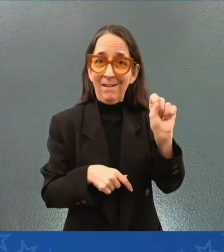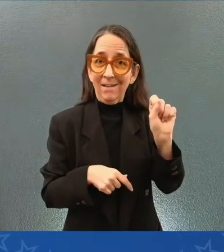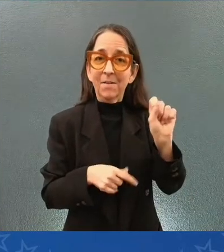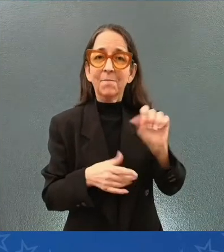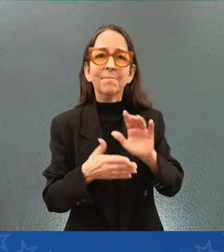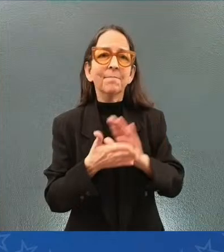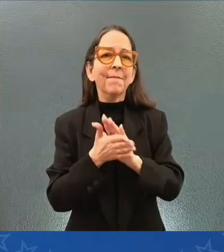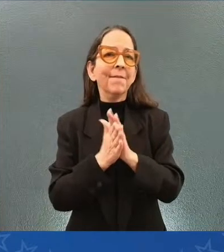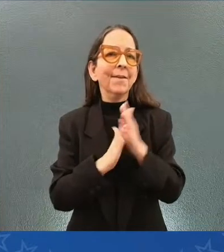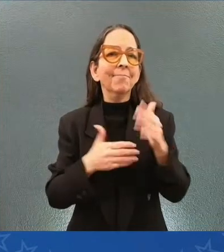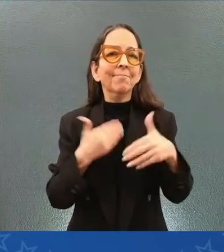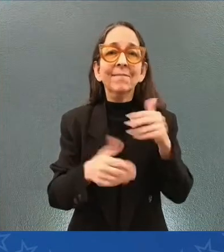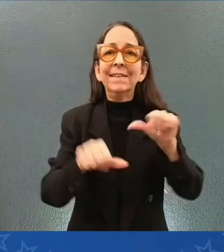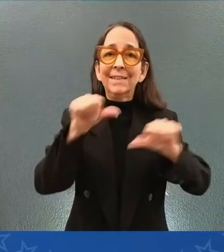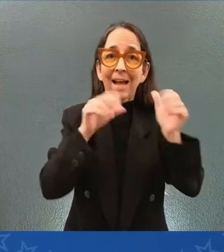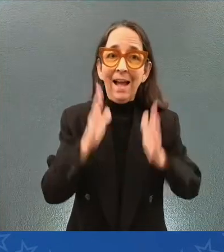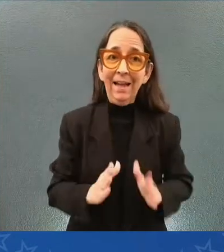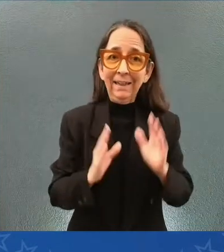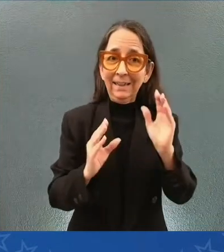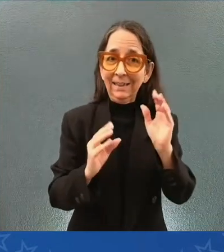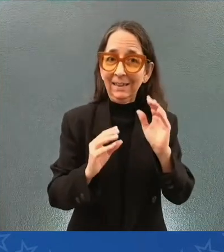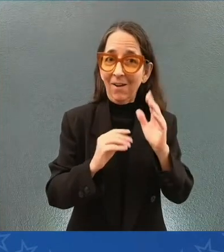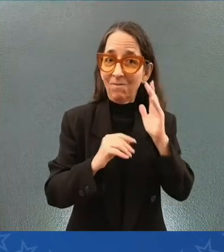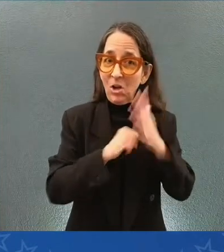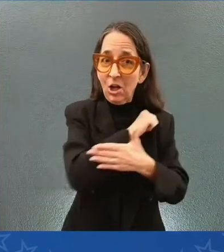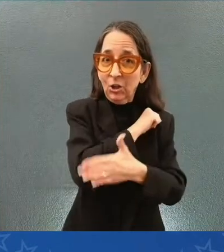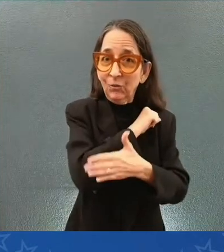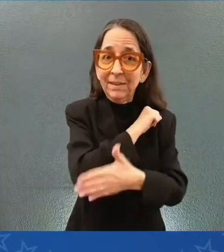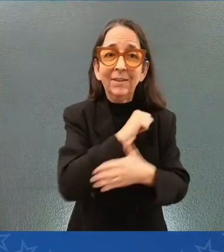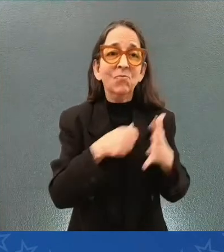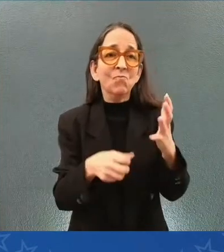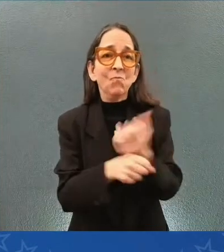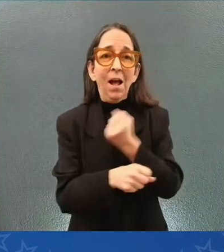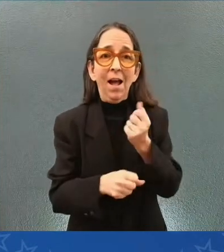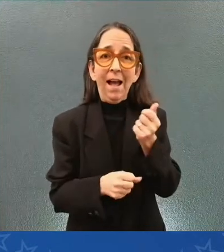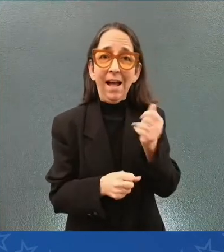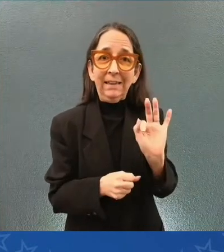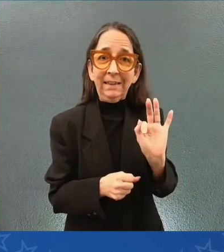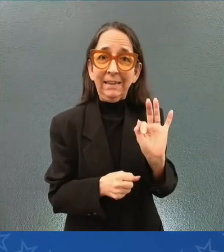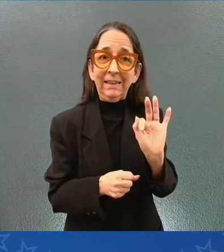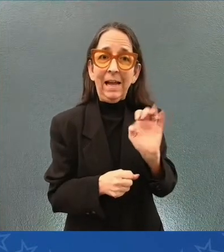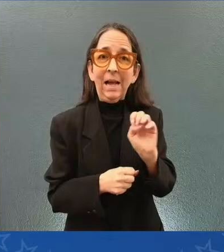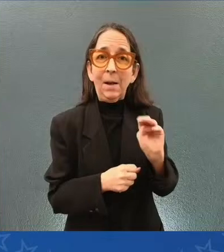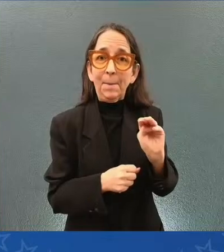Earning 19 Emmy Awards for his energetic experiments on television as Bill Nye the Science Guy,